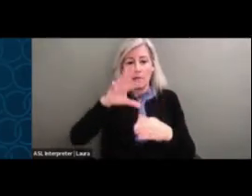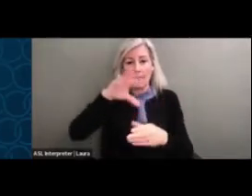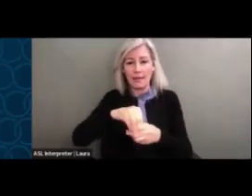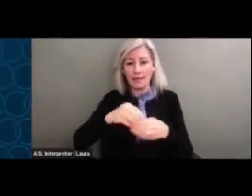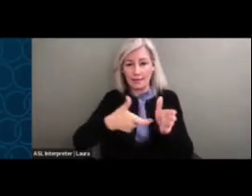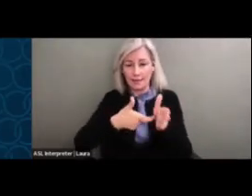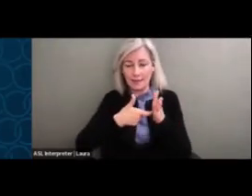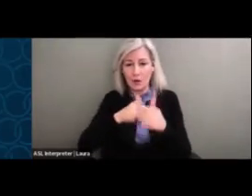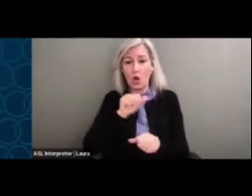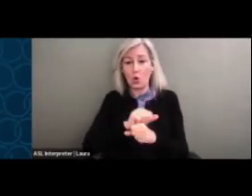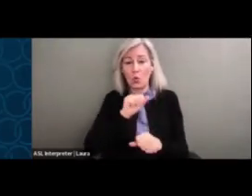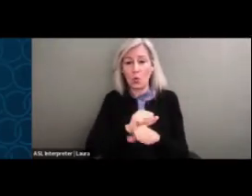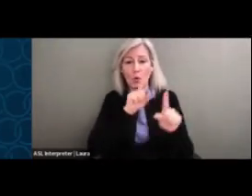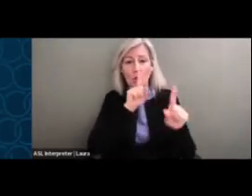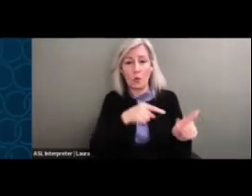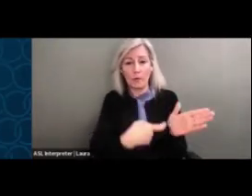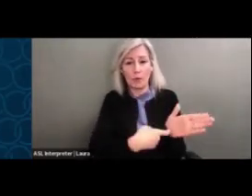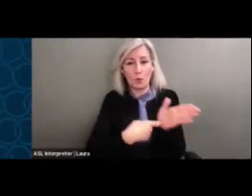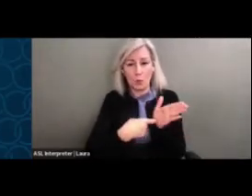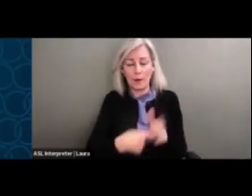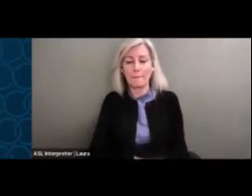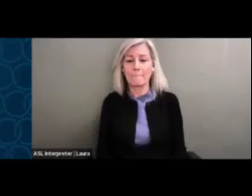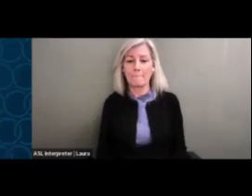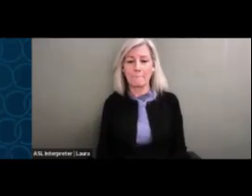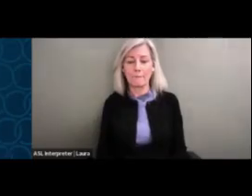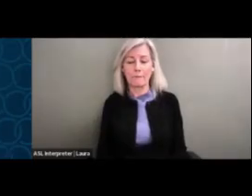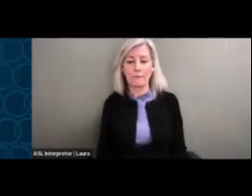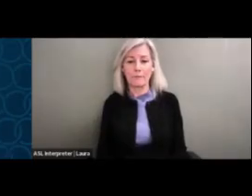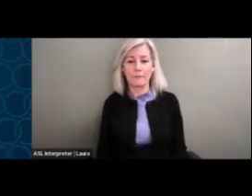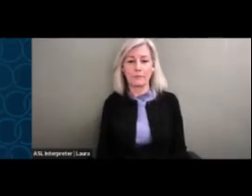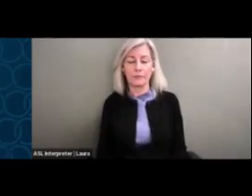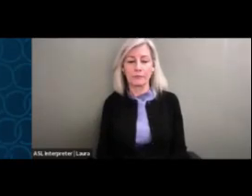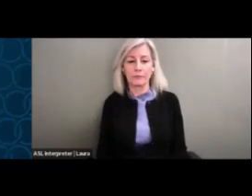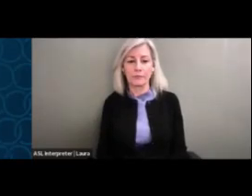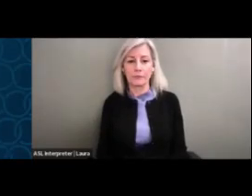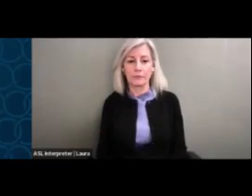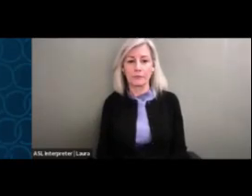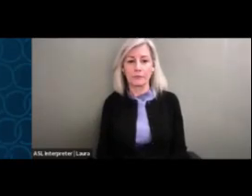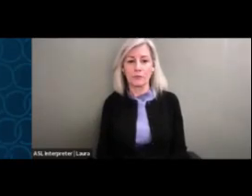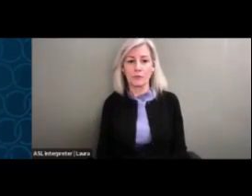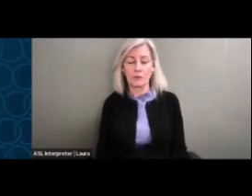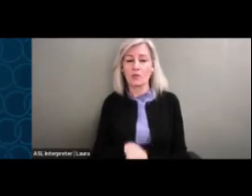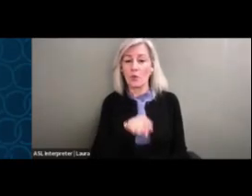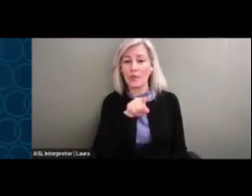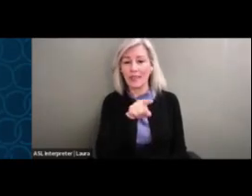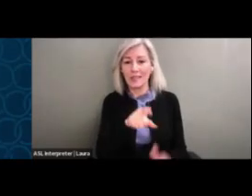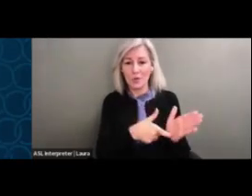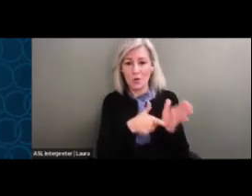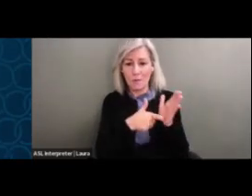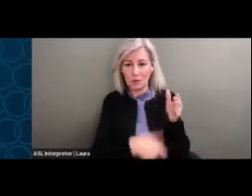moving off of Home and Community-Based Services, and talking about a separate requirement called community engagement or work reporting requirements.